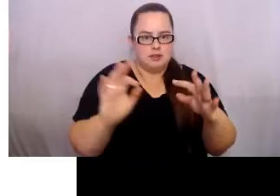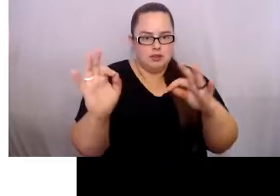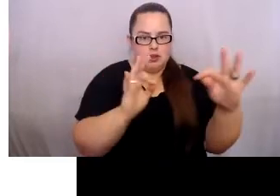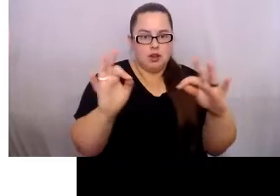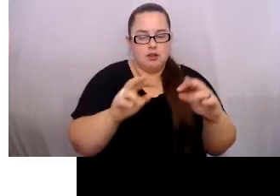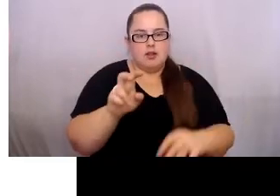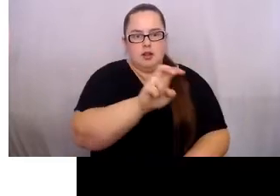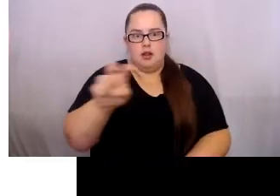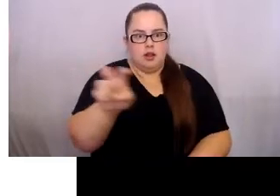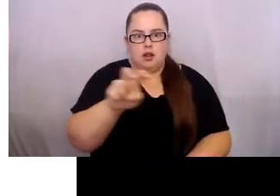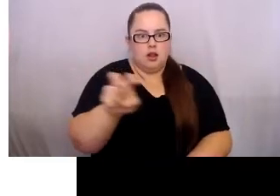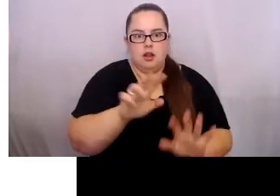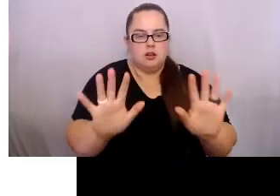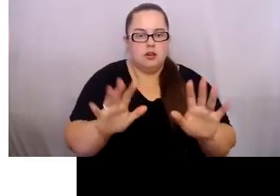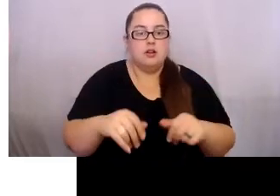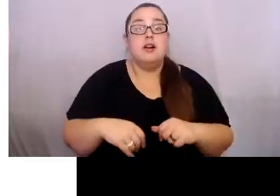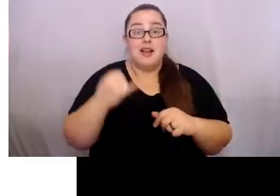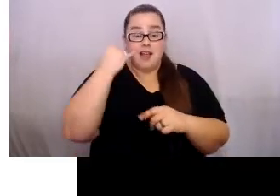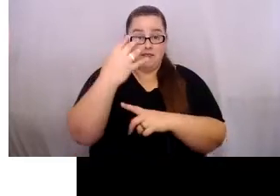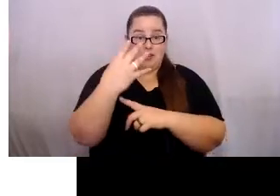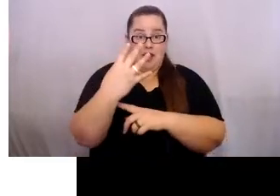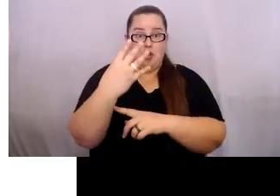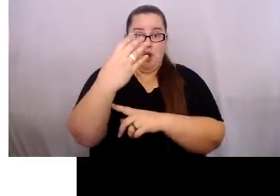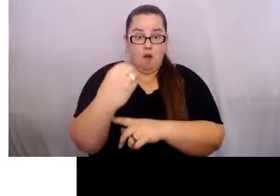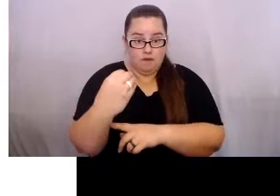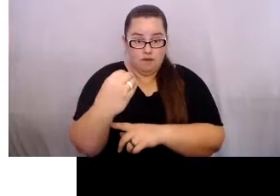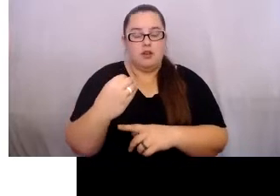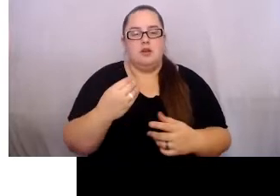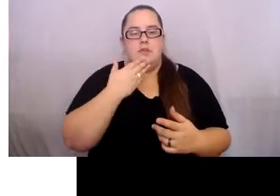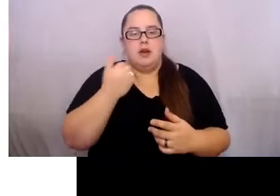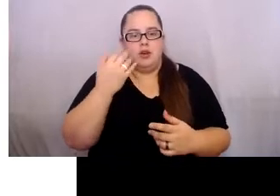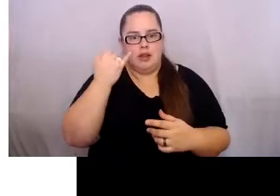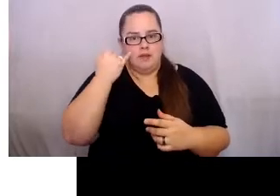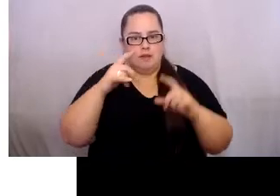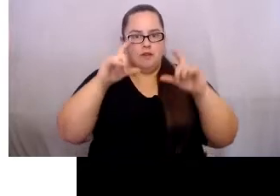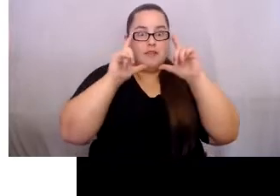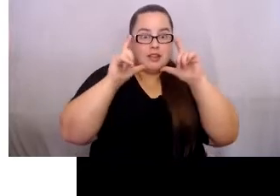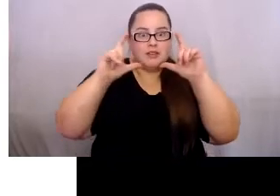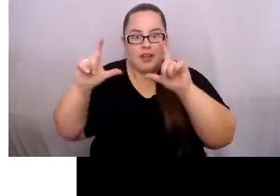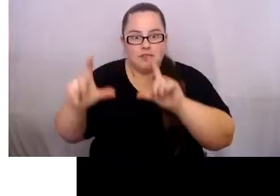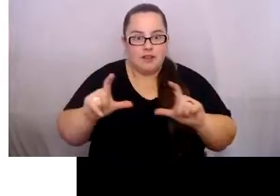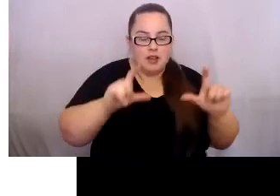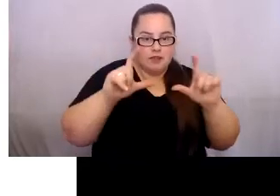Having all of these different faces looking right back at us, having our own face. Staring at us while we're presenting. At a meeting.